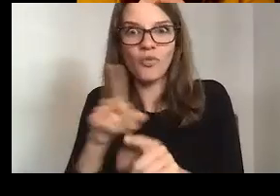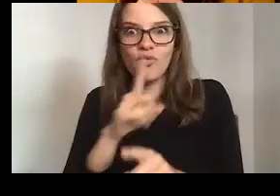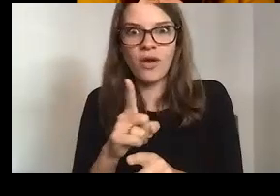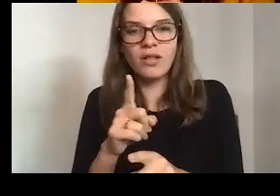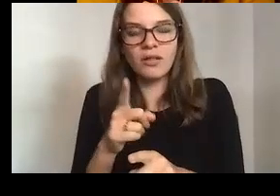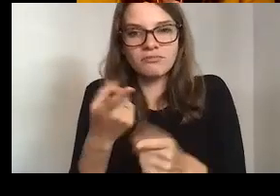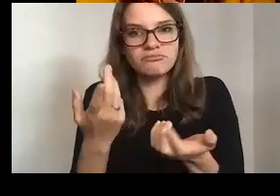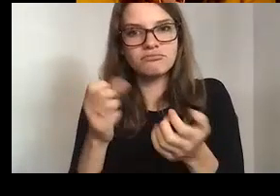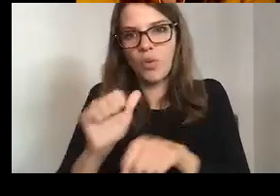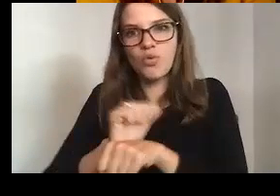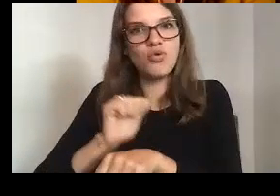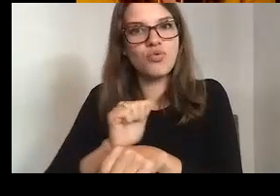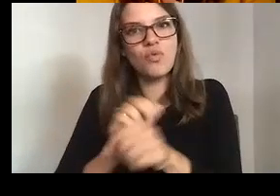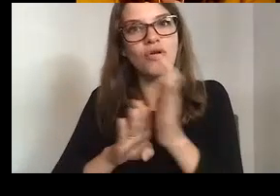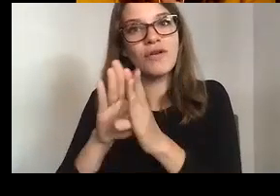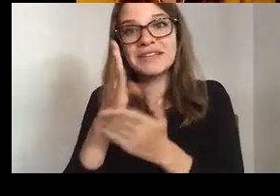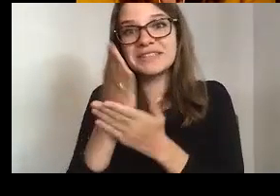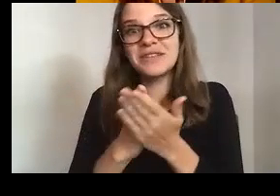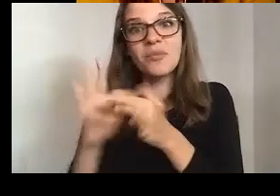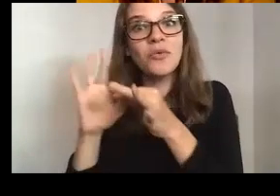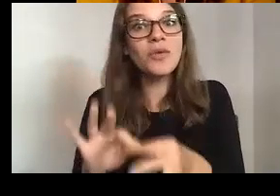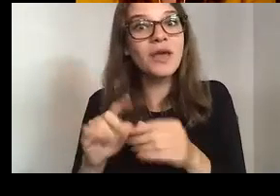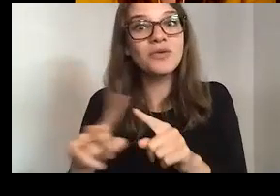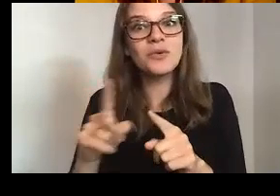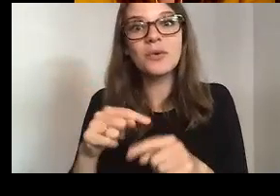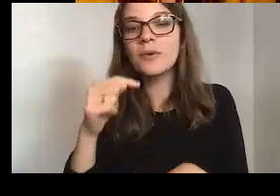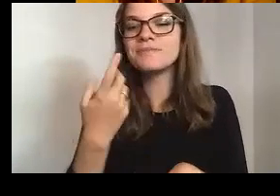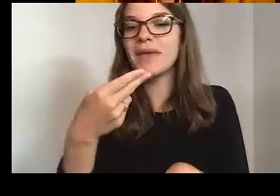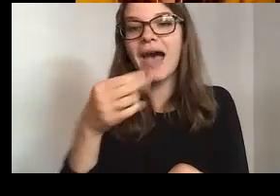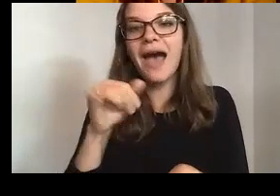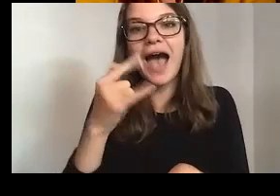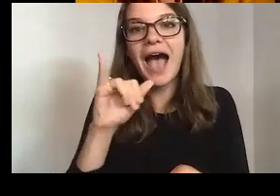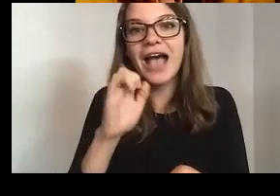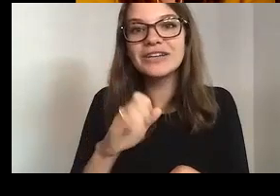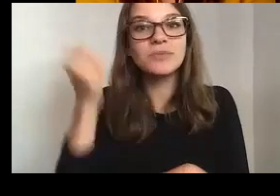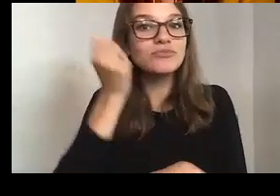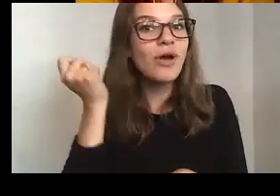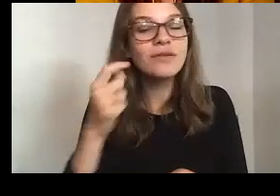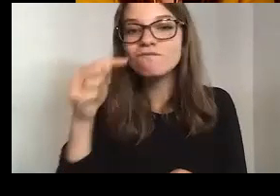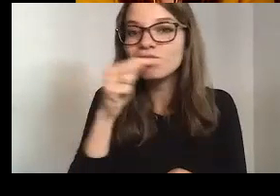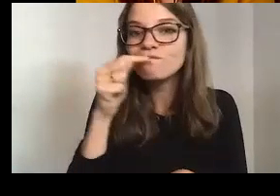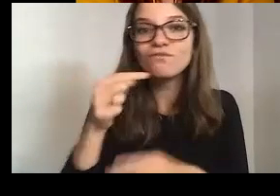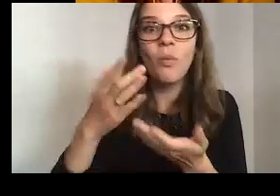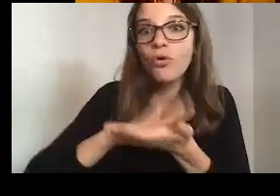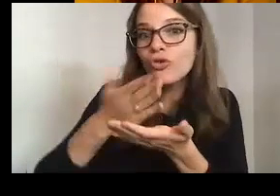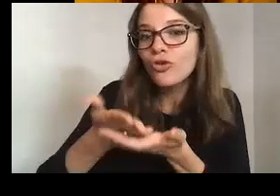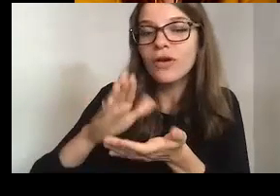to work on things related to hygiene or cooking or doing things around the house that maybe we